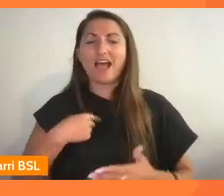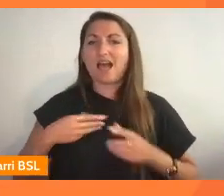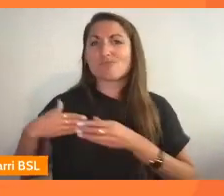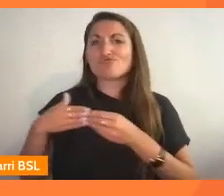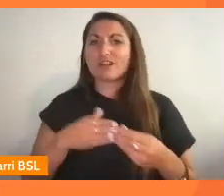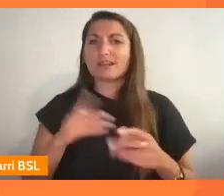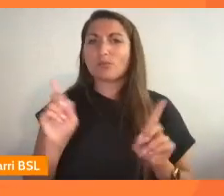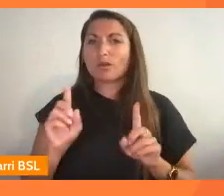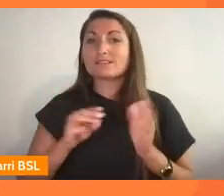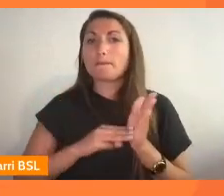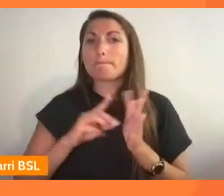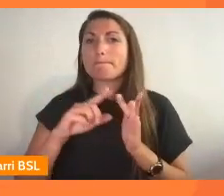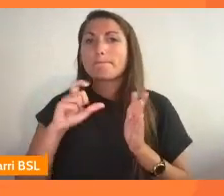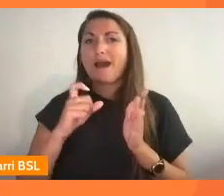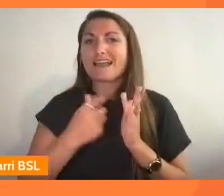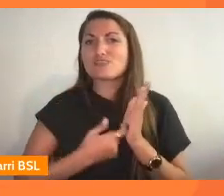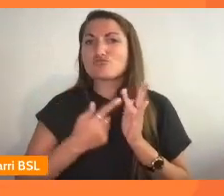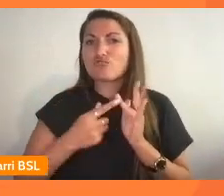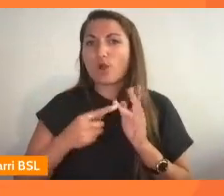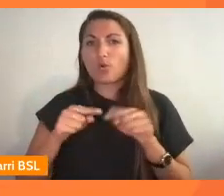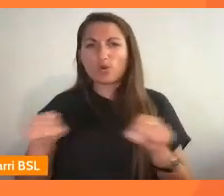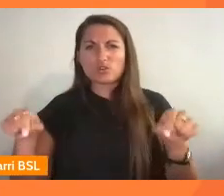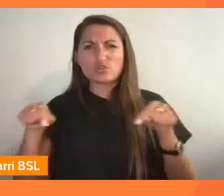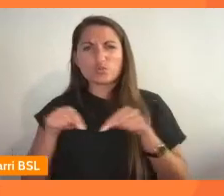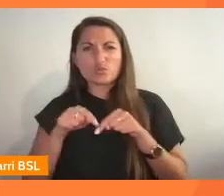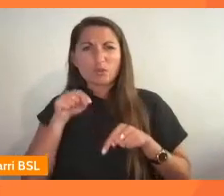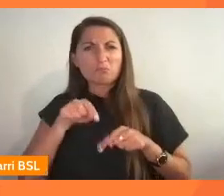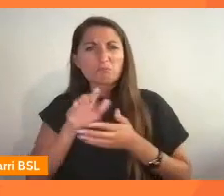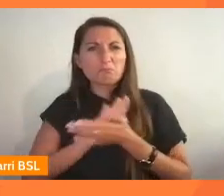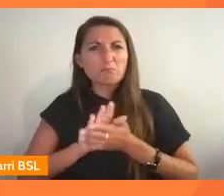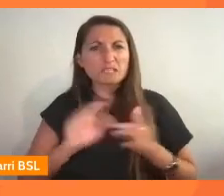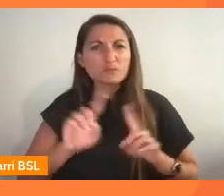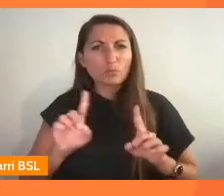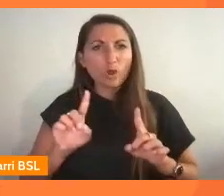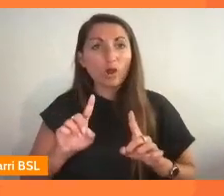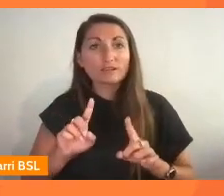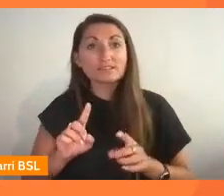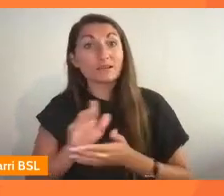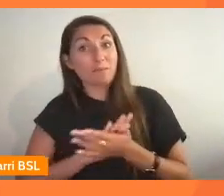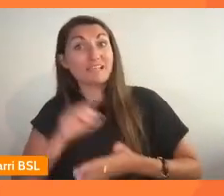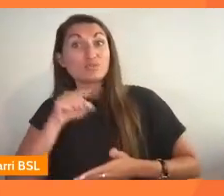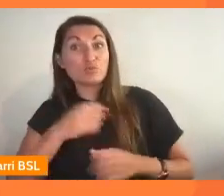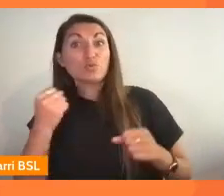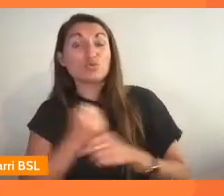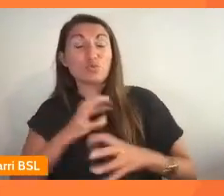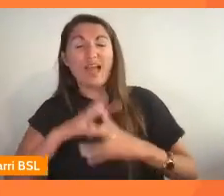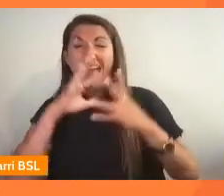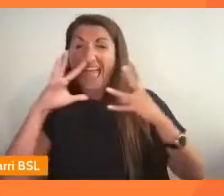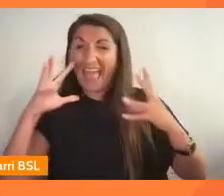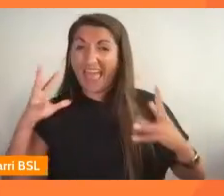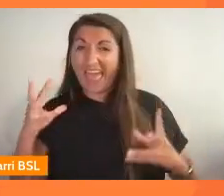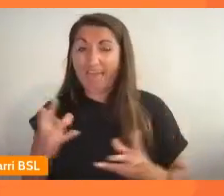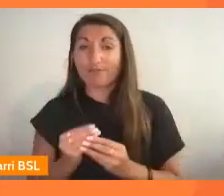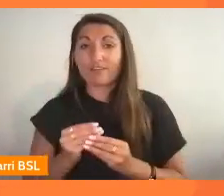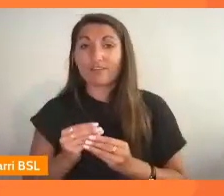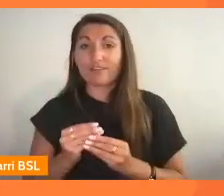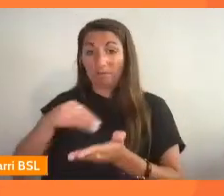For people who may not know what that means, that basically means you are doing everything, no one is paying you, unless you have managed